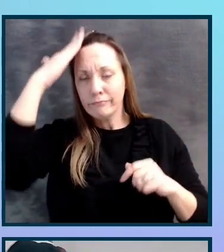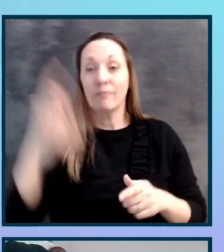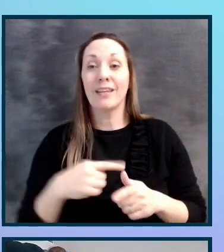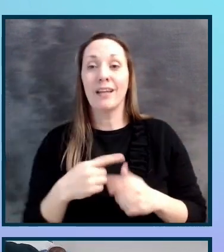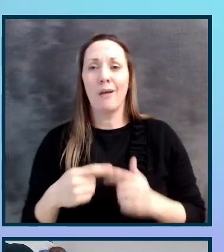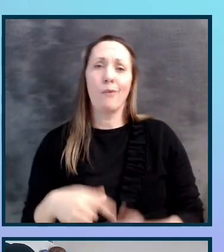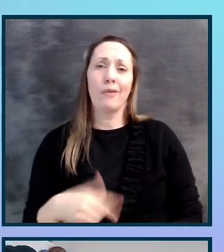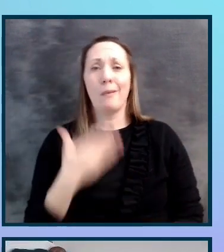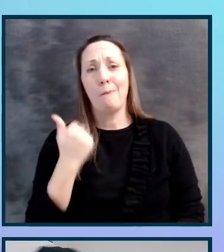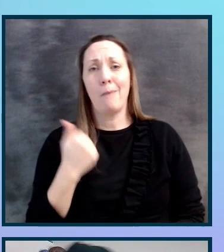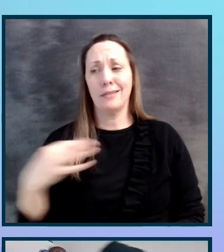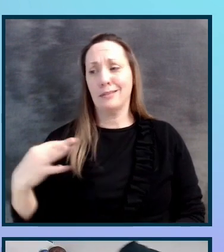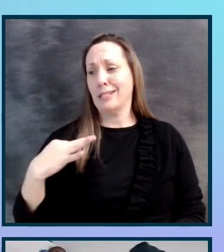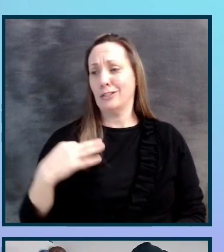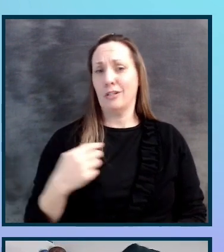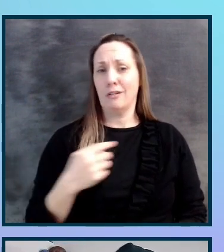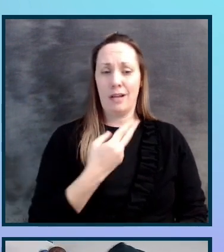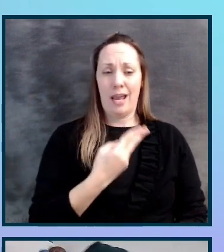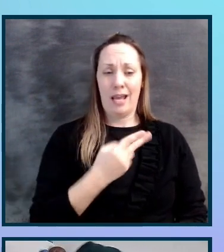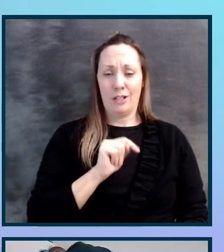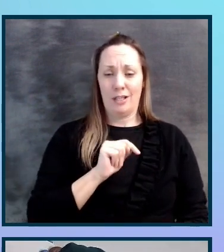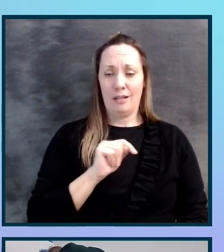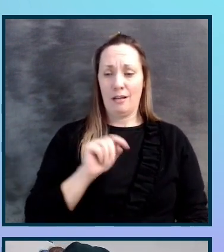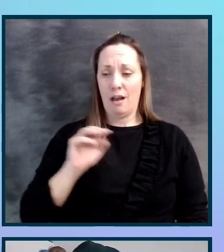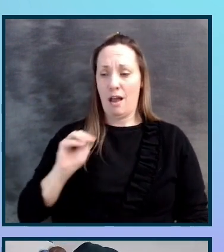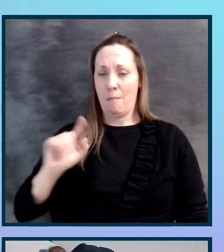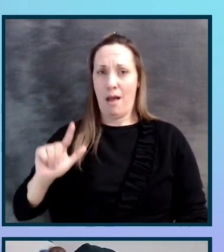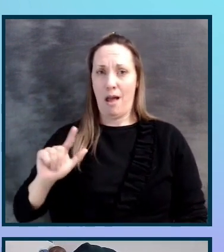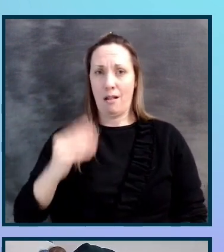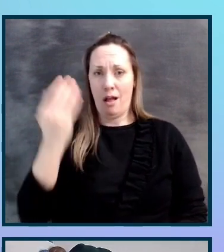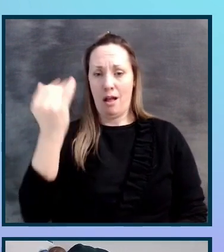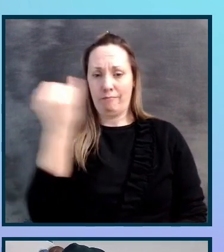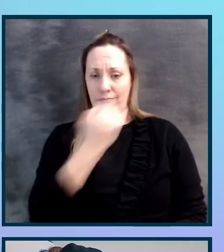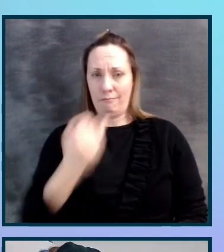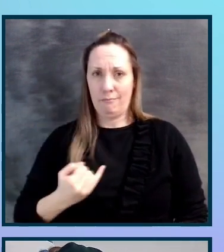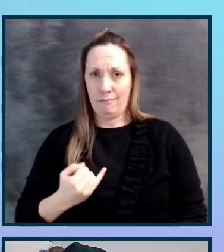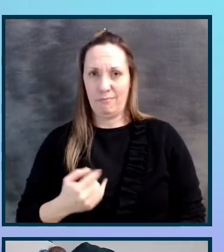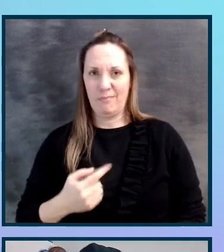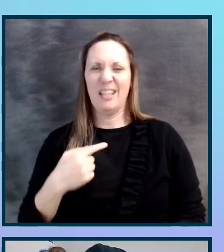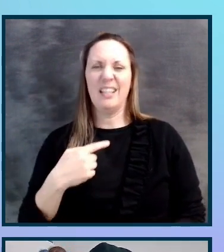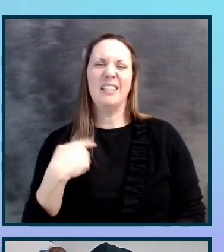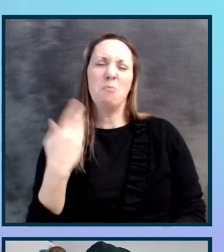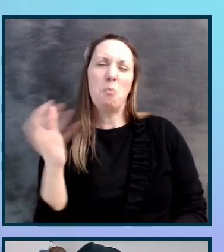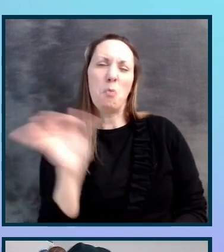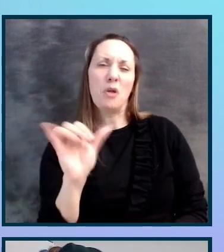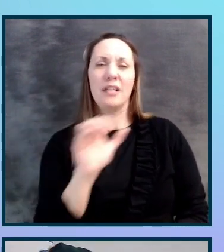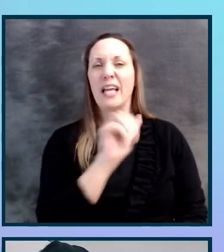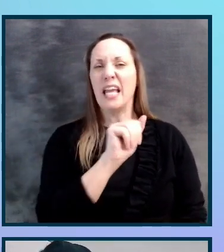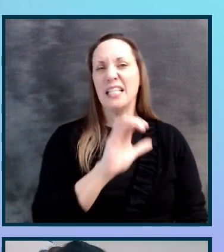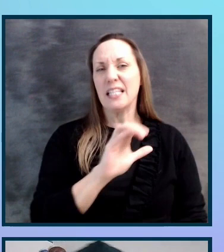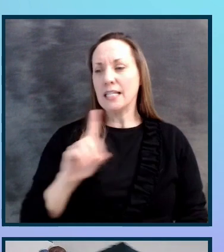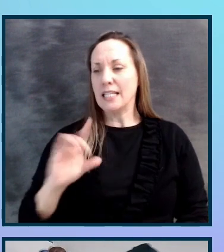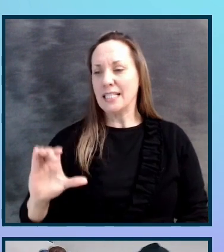HTML is across the front with a lightning bolt in between, made to represent ACDC. Yeah, it's freaking awesome.